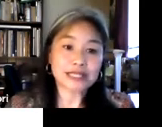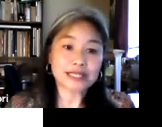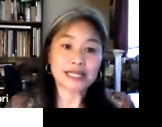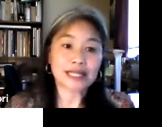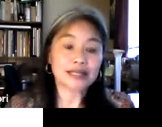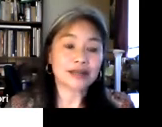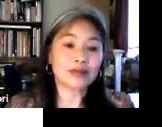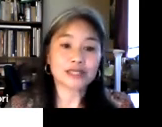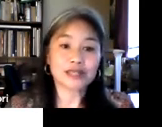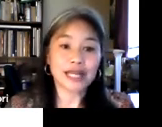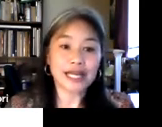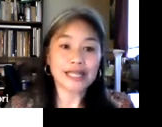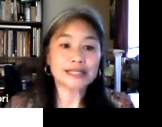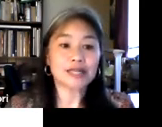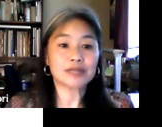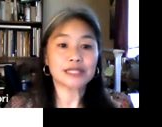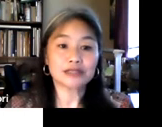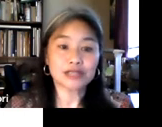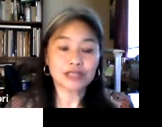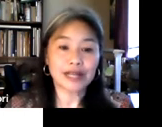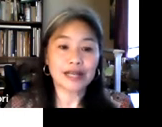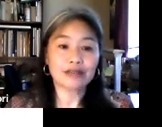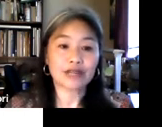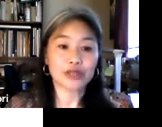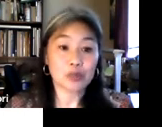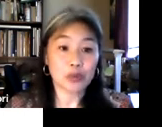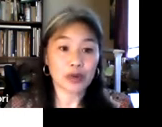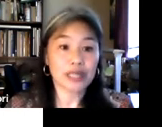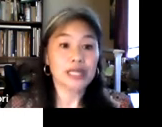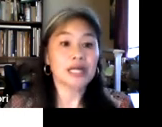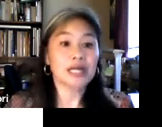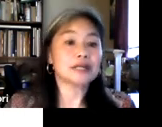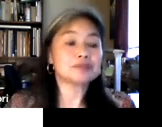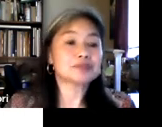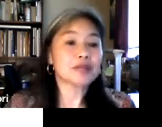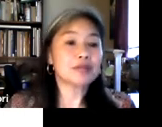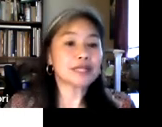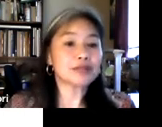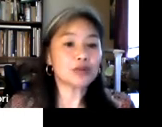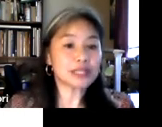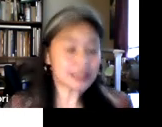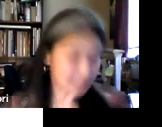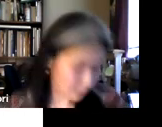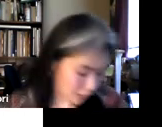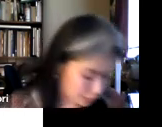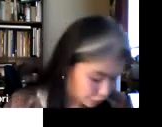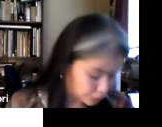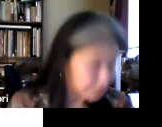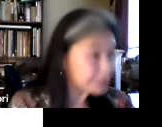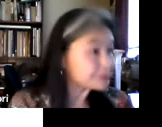thereafter, agents from the US government came to the house and took him away for questioning, because they suspected that he